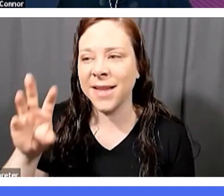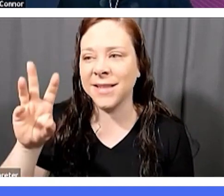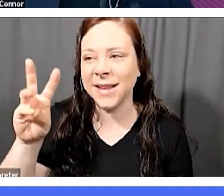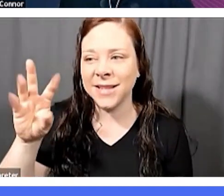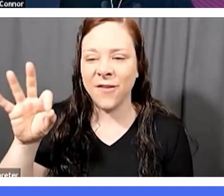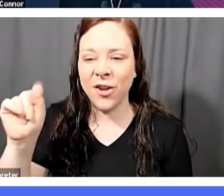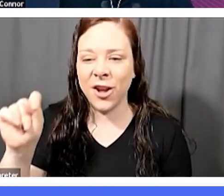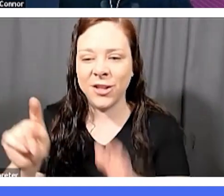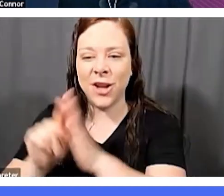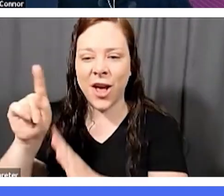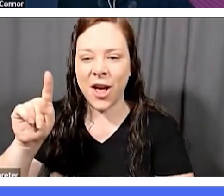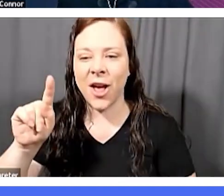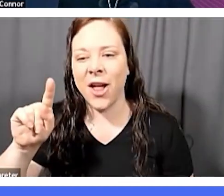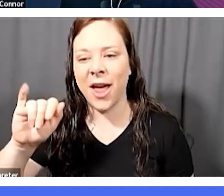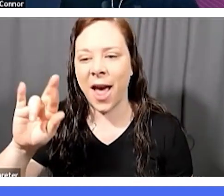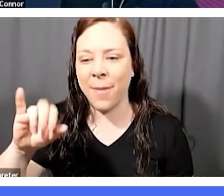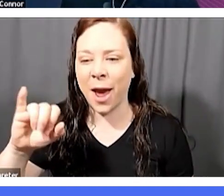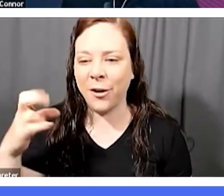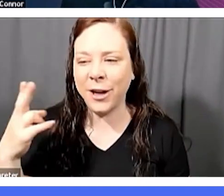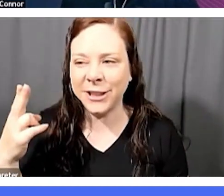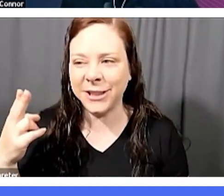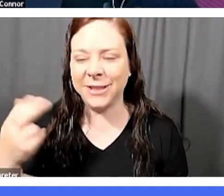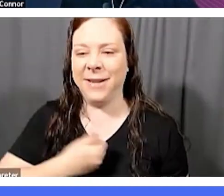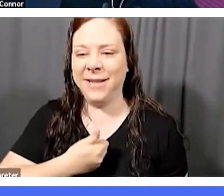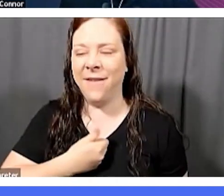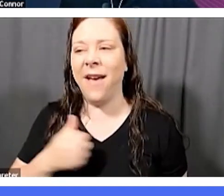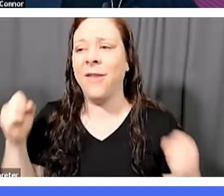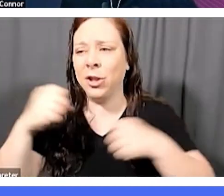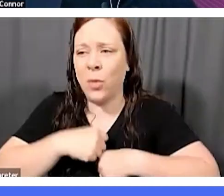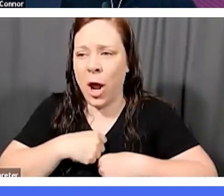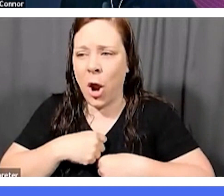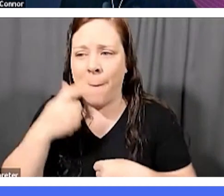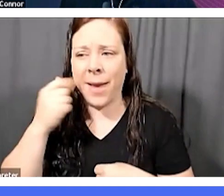with red hair, wearing a super warm sweater because I live in Minnesota and that means whether it's April, May,